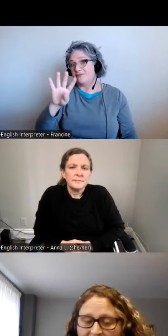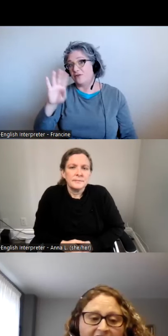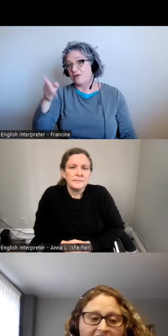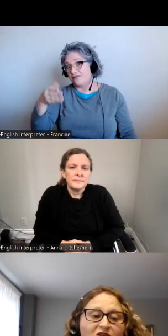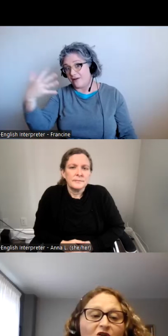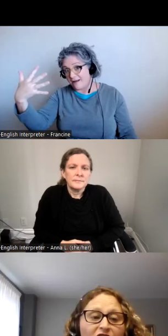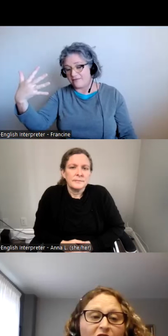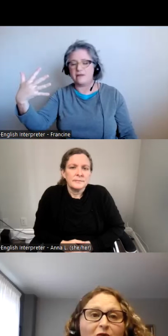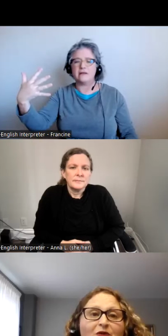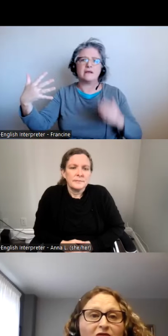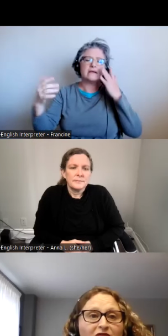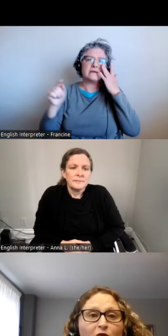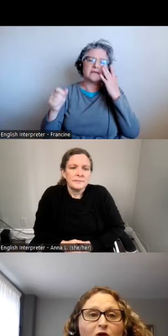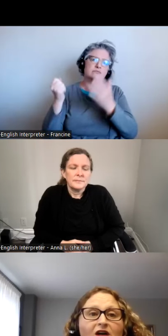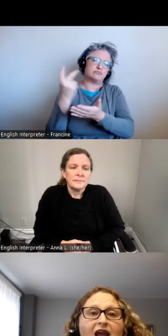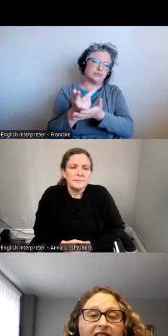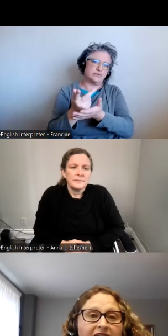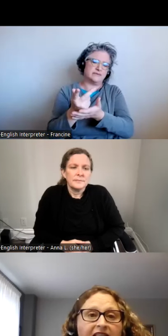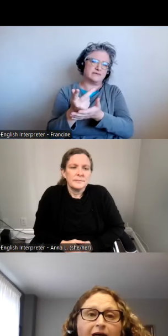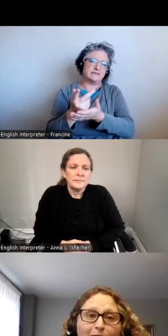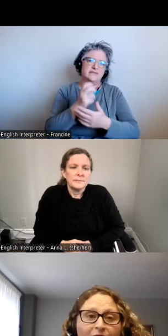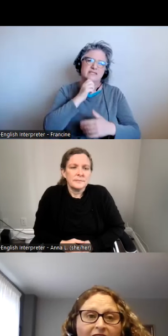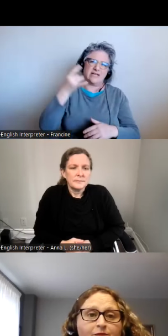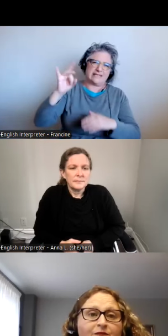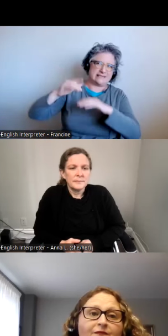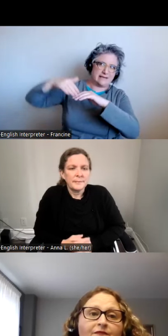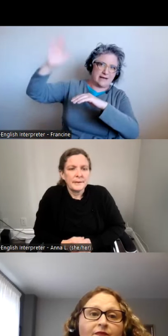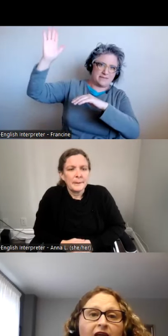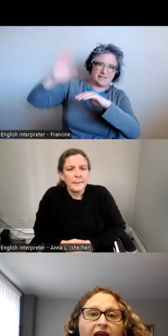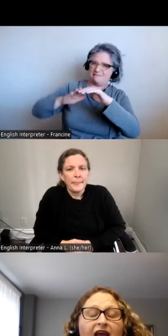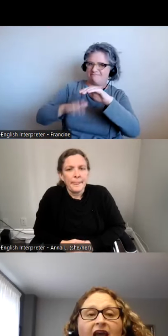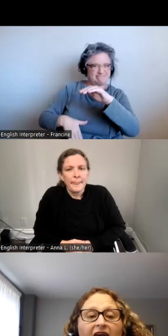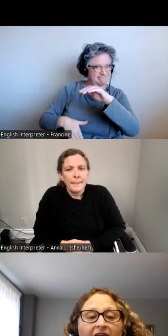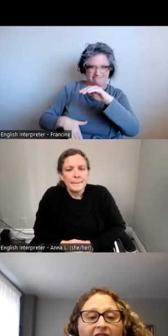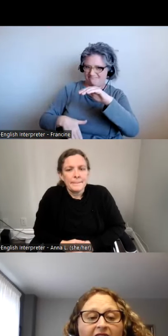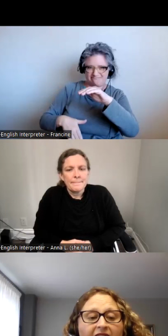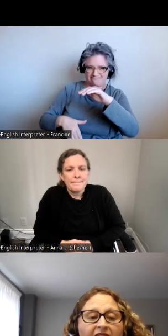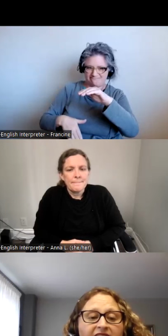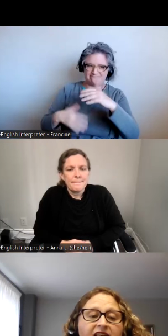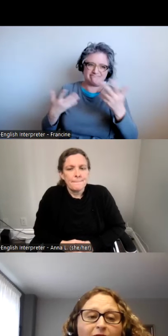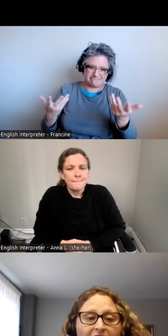and up only. The third bivalent booster is Moderna 's bivalent BA.4/5 booster, and it is also approved for 18